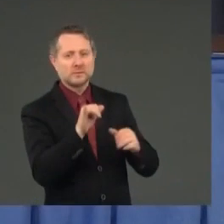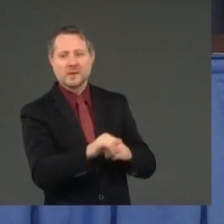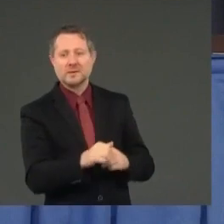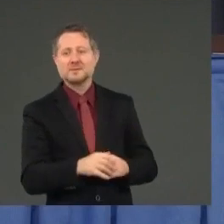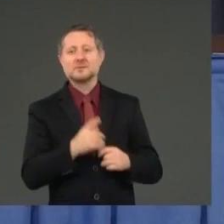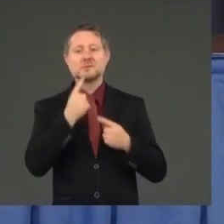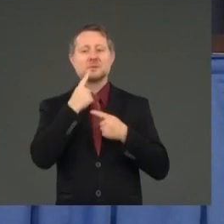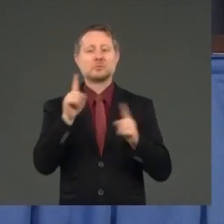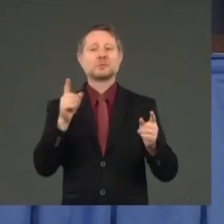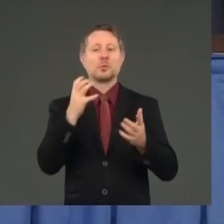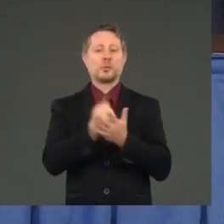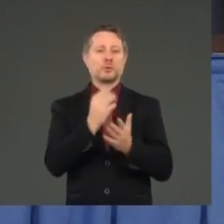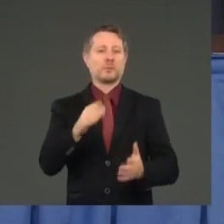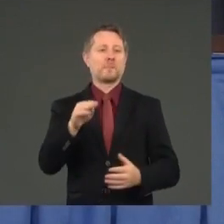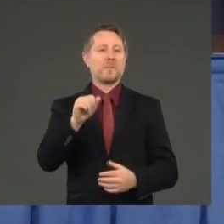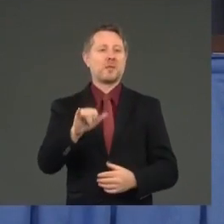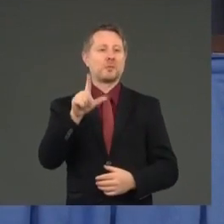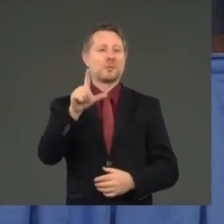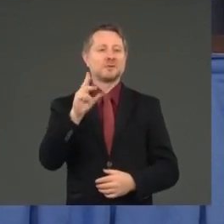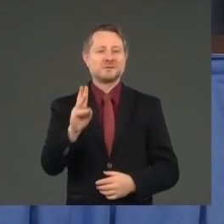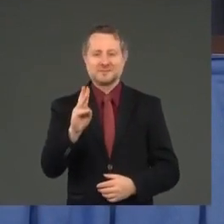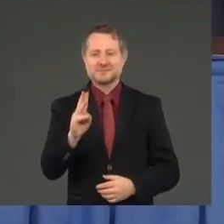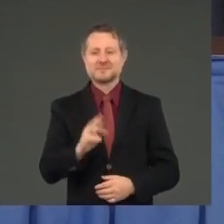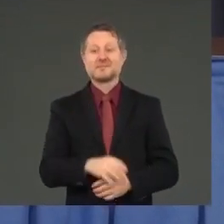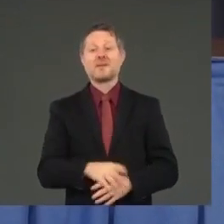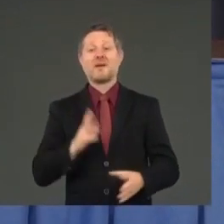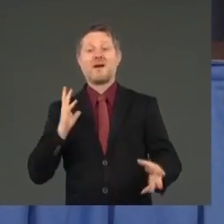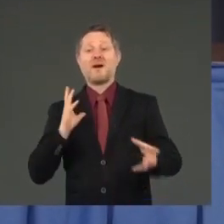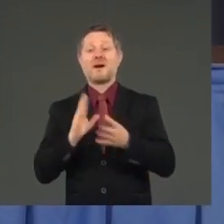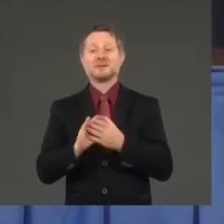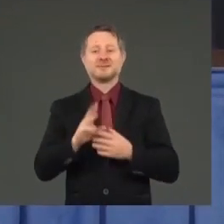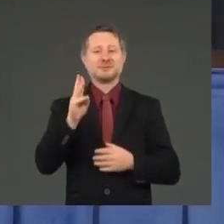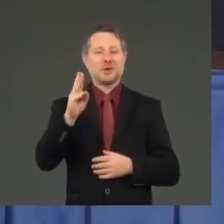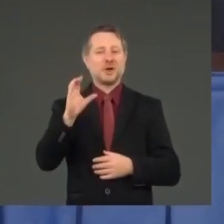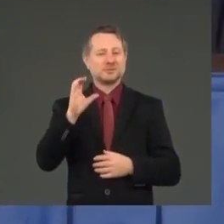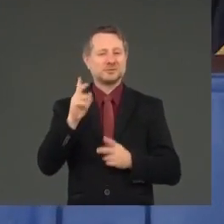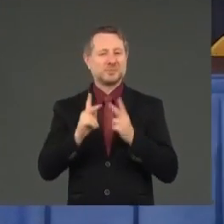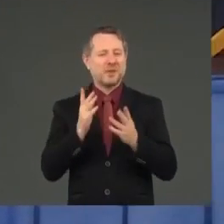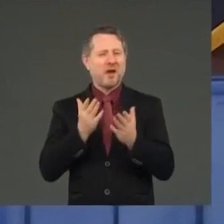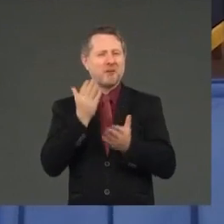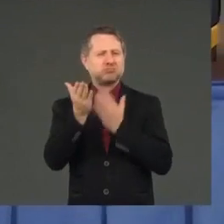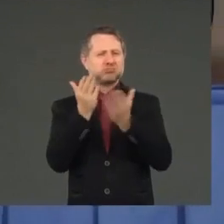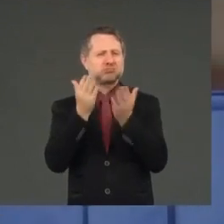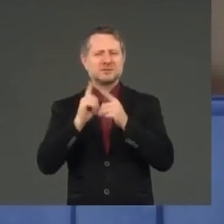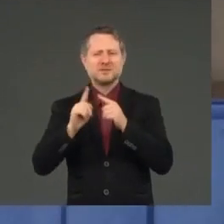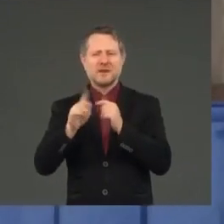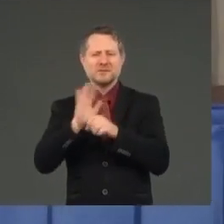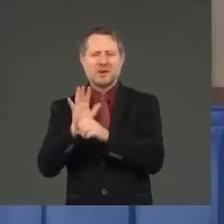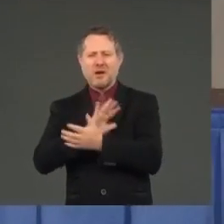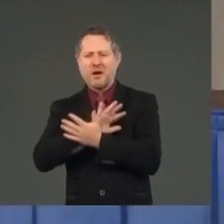ALL RIGHT. SO THAT'S GREAT. THANK YOU VERY MUCH FOR DOING THAT. WE'LL ANNOUNCE THAT WINNER MAY